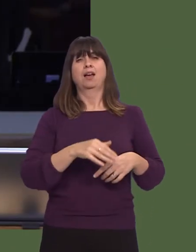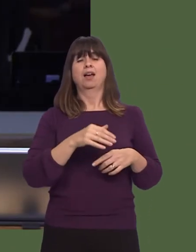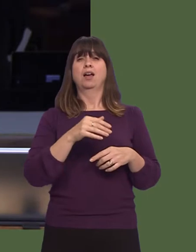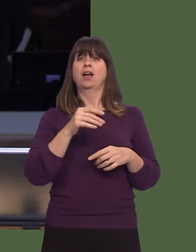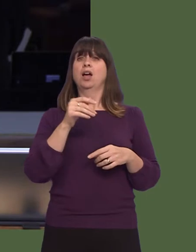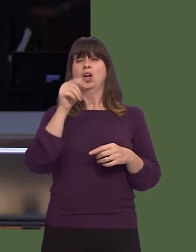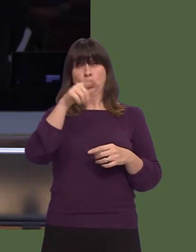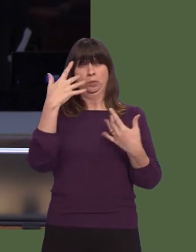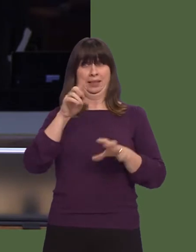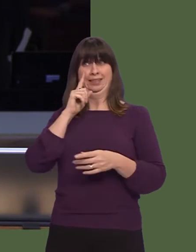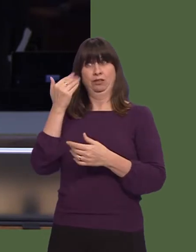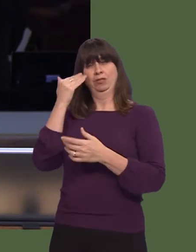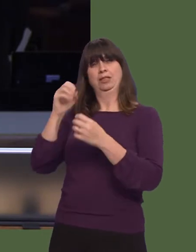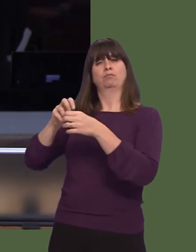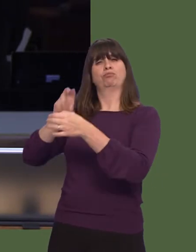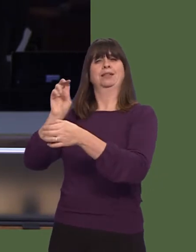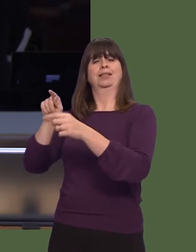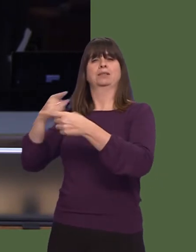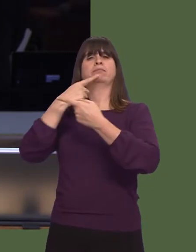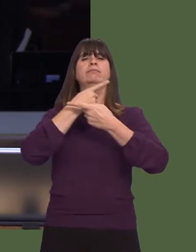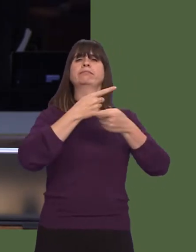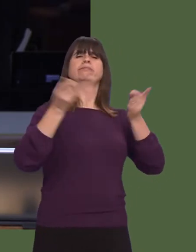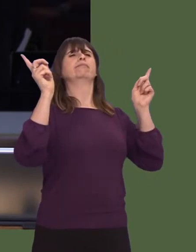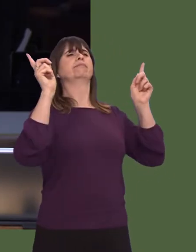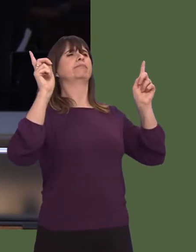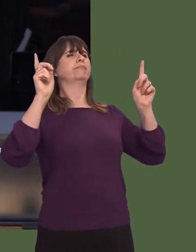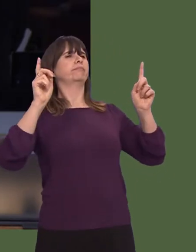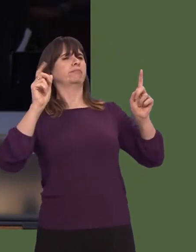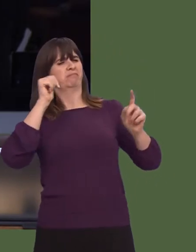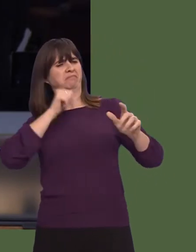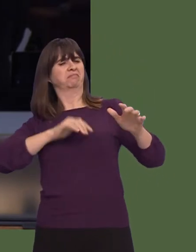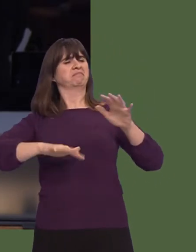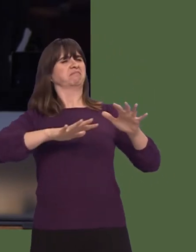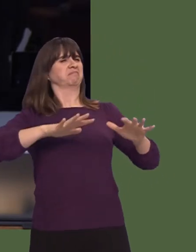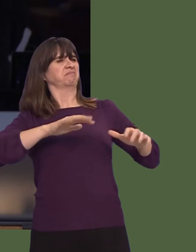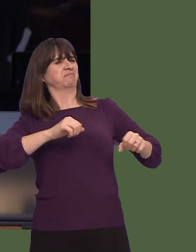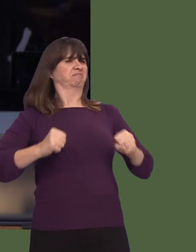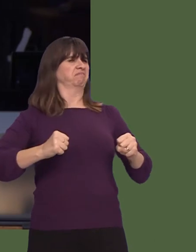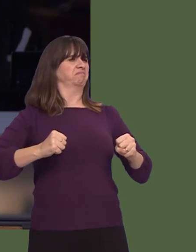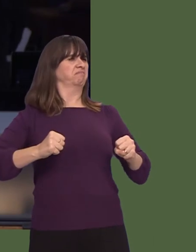in his latest pronunciamento about Britain's future trading relationships with Europe,